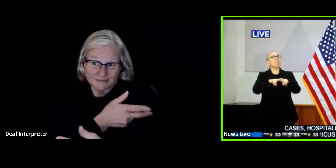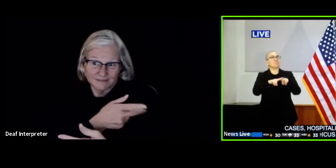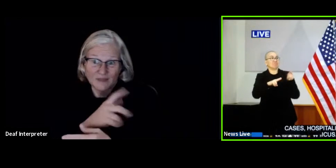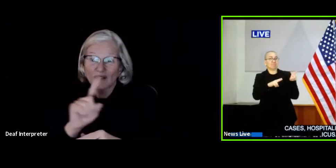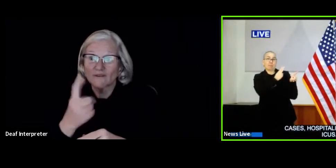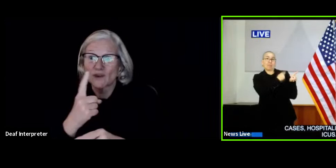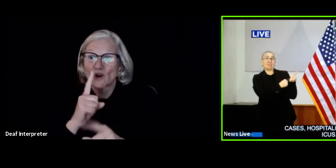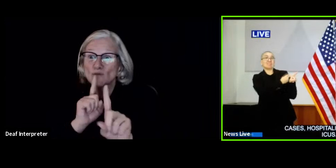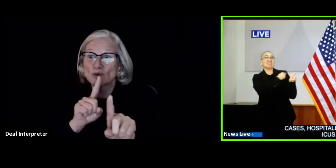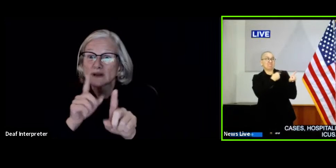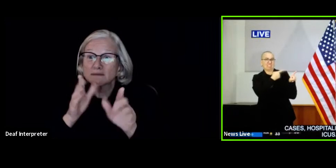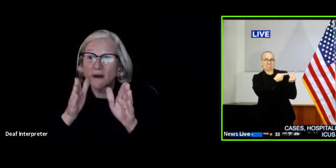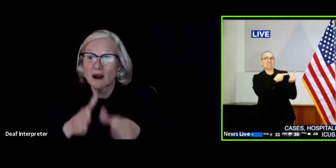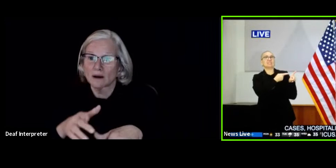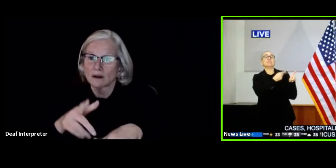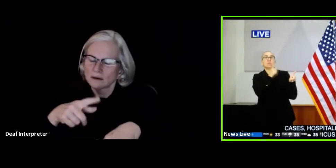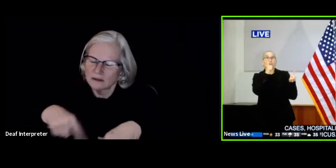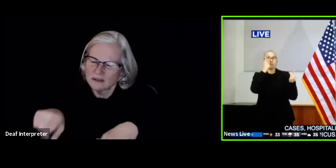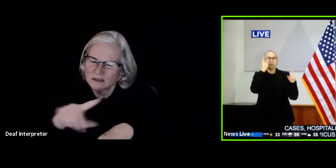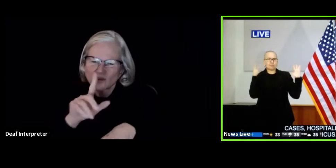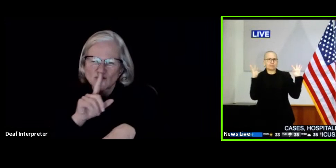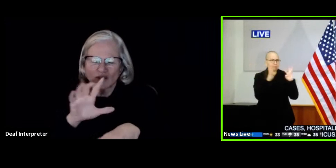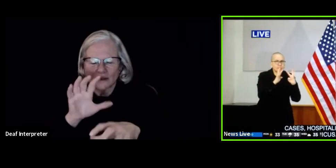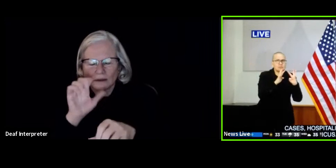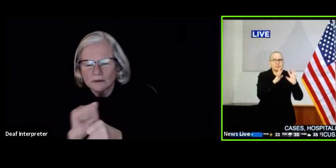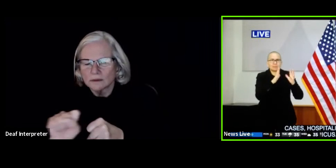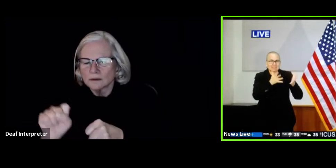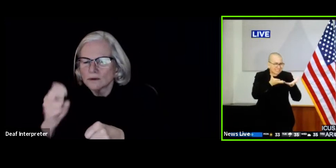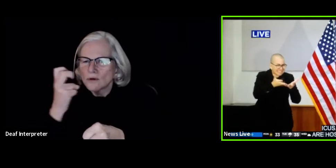THEY POSSIBLY CAN. AND AS WE SAID LAST WEEK, THERE'S REASONS